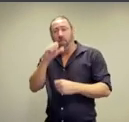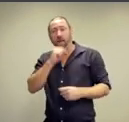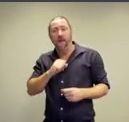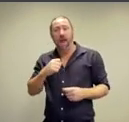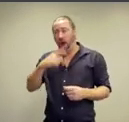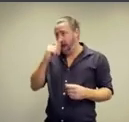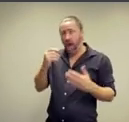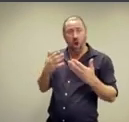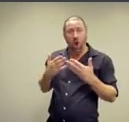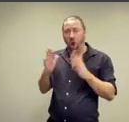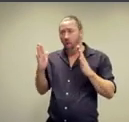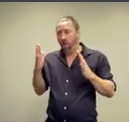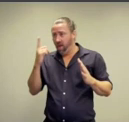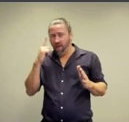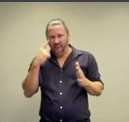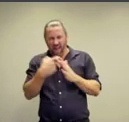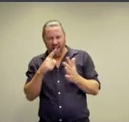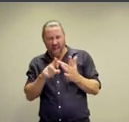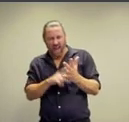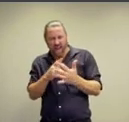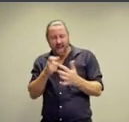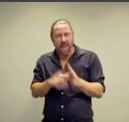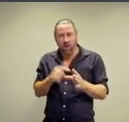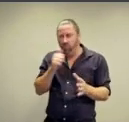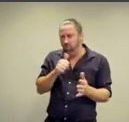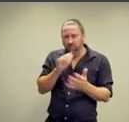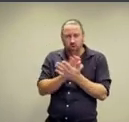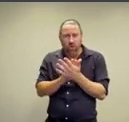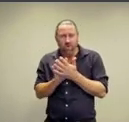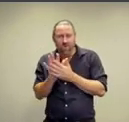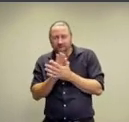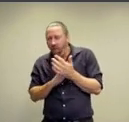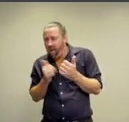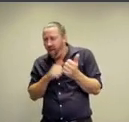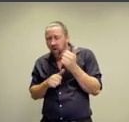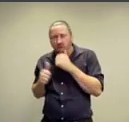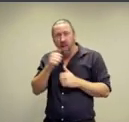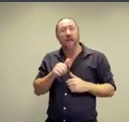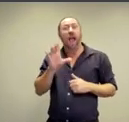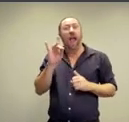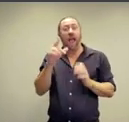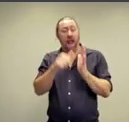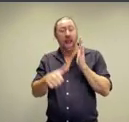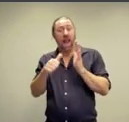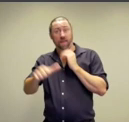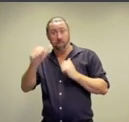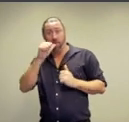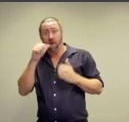for men's open exploration of kink. The first kind of gay leather bar